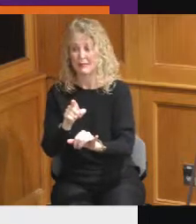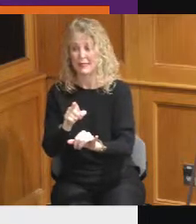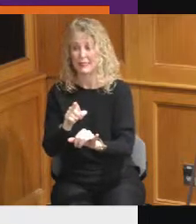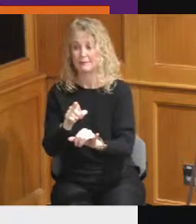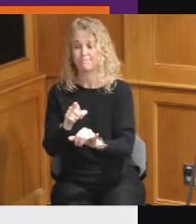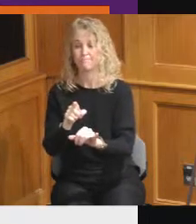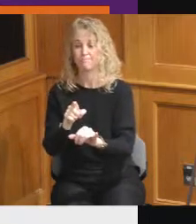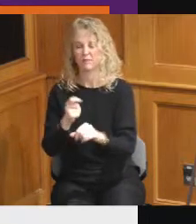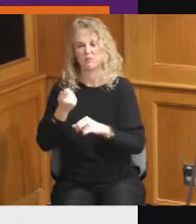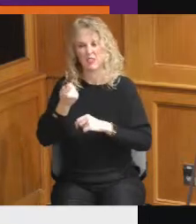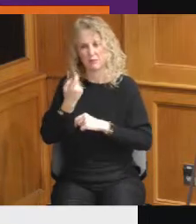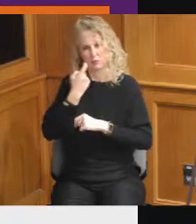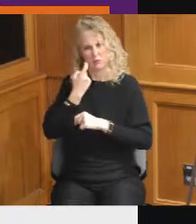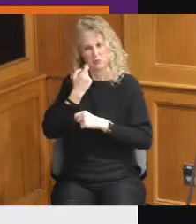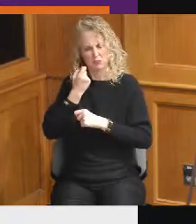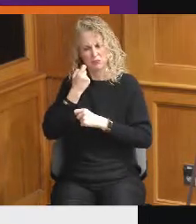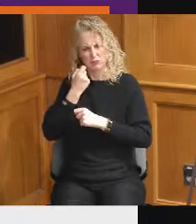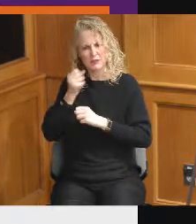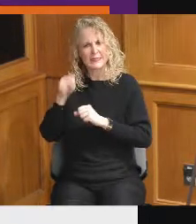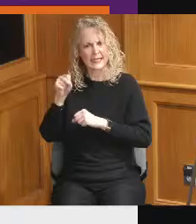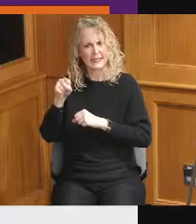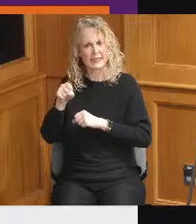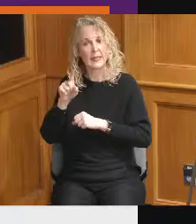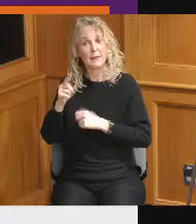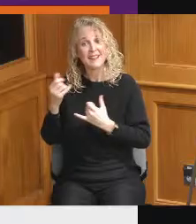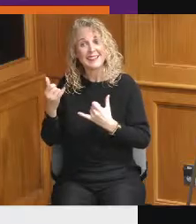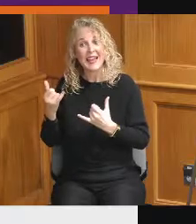the first few years but really pushing harder on a lot more patient private Capital really